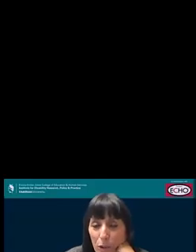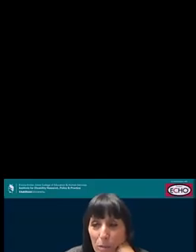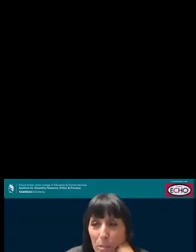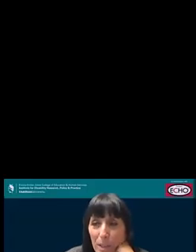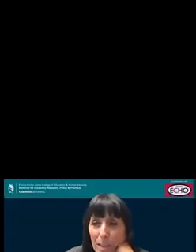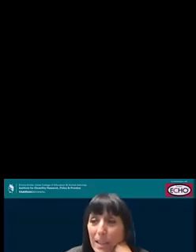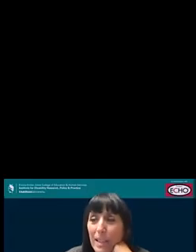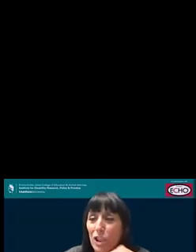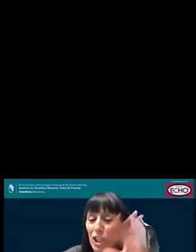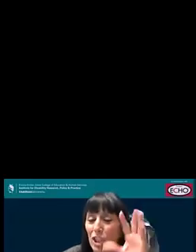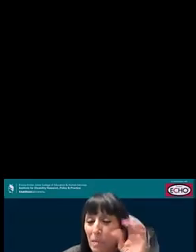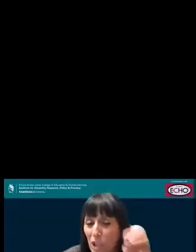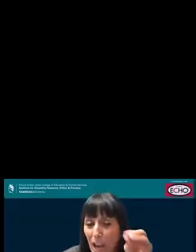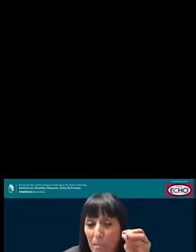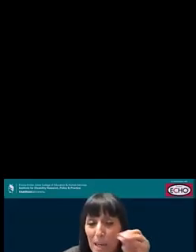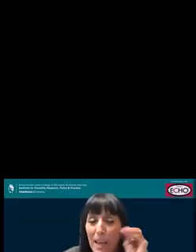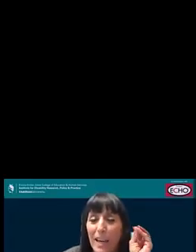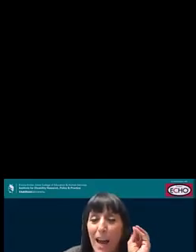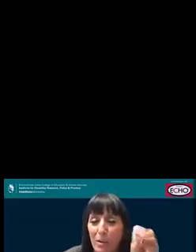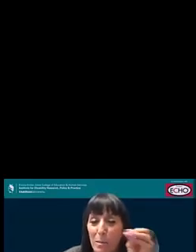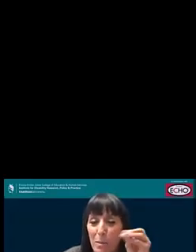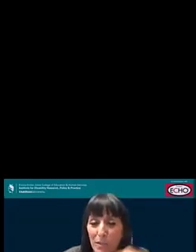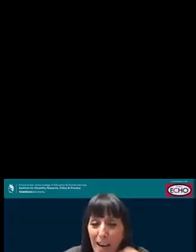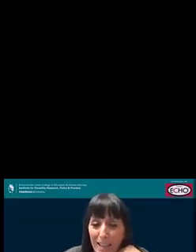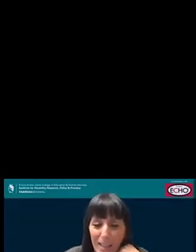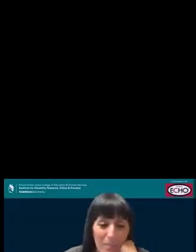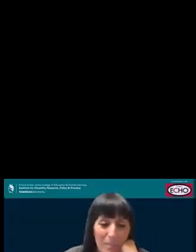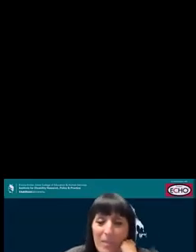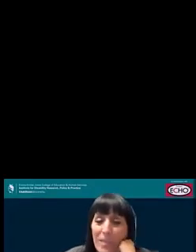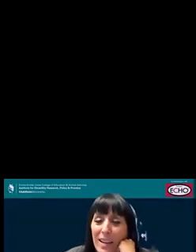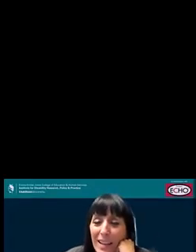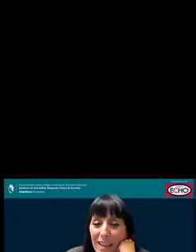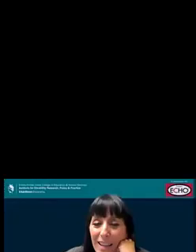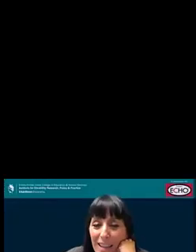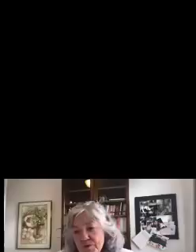group, please just chat me and I will move that. Can you